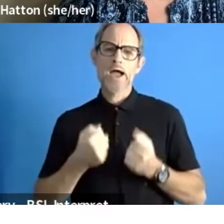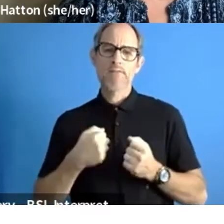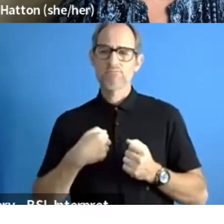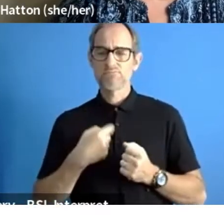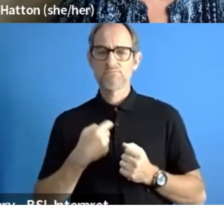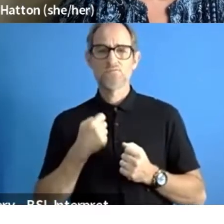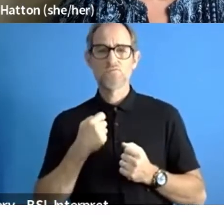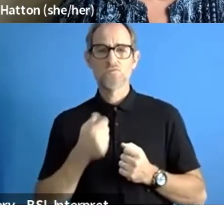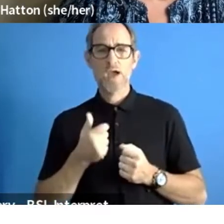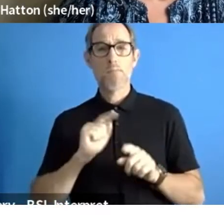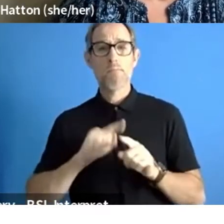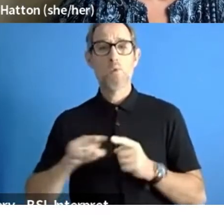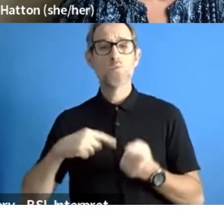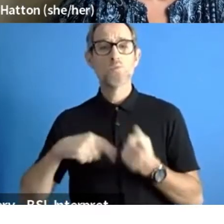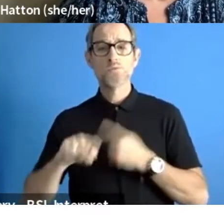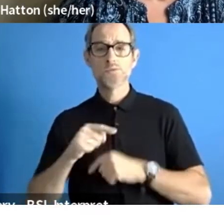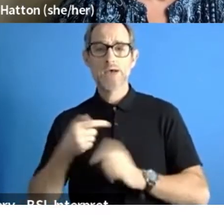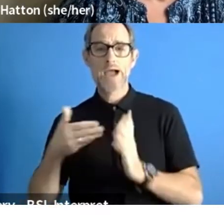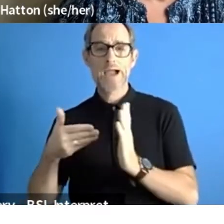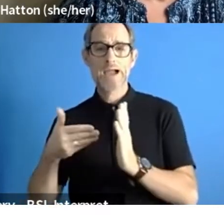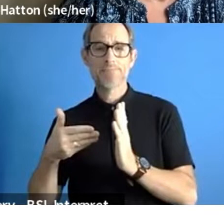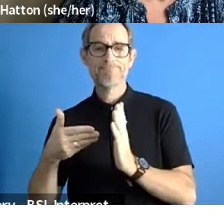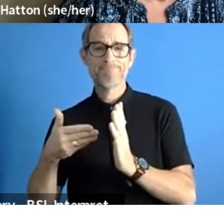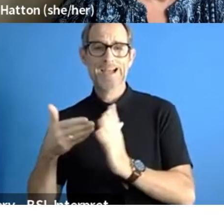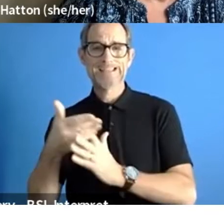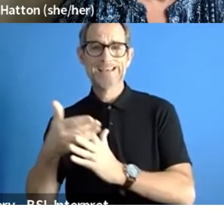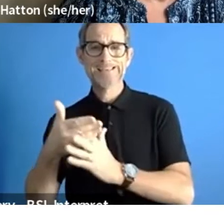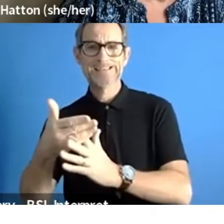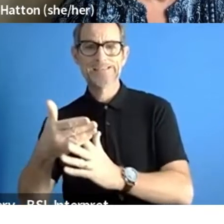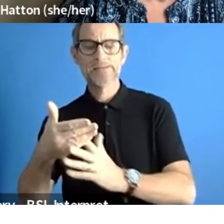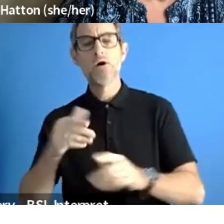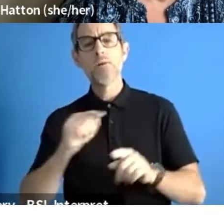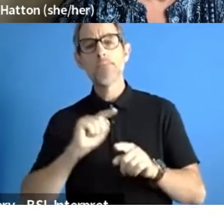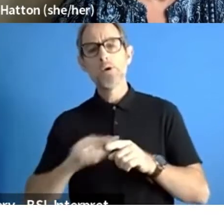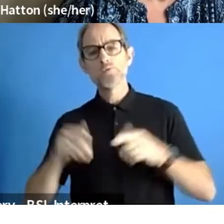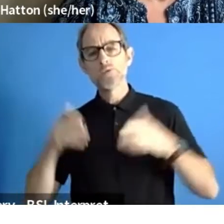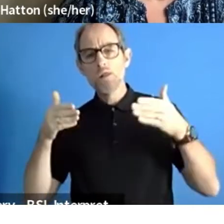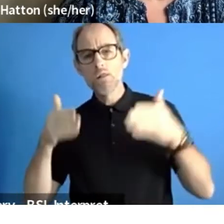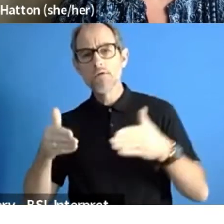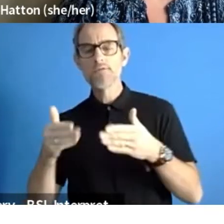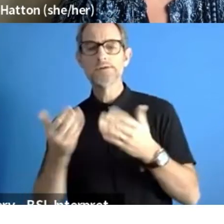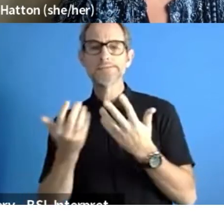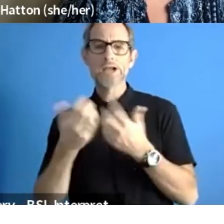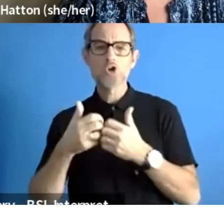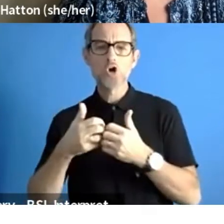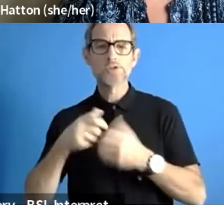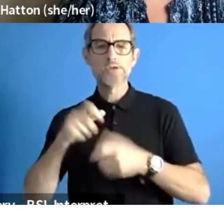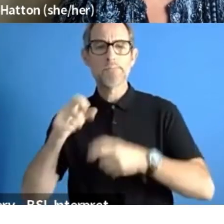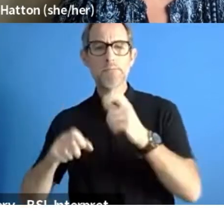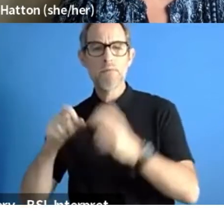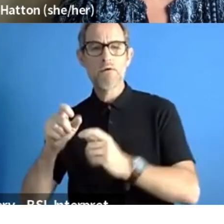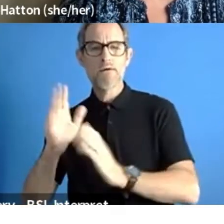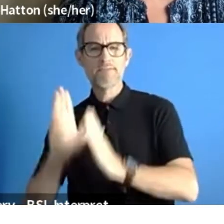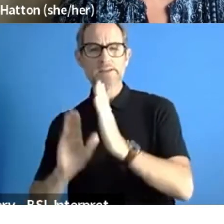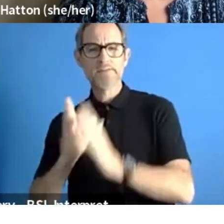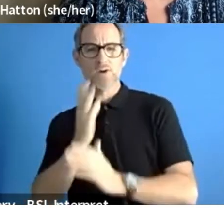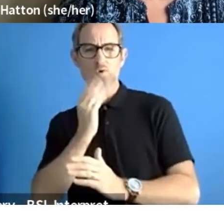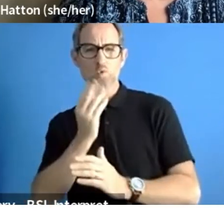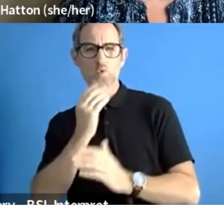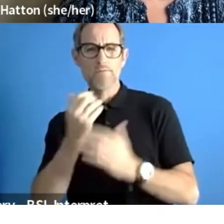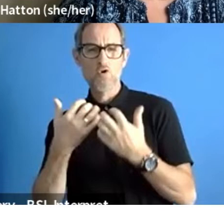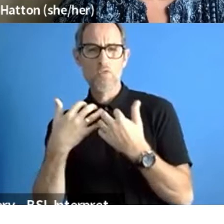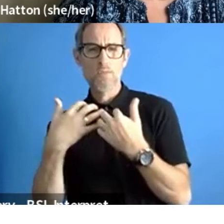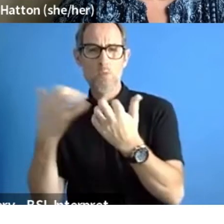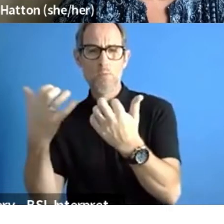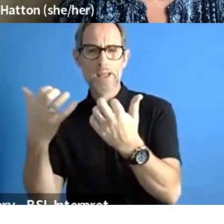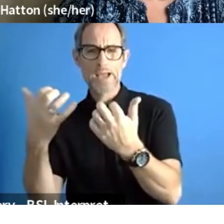accessibility of technology the general might use but employers are